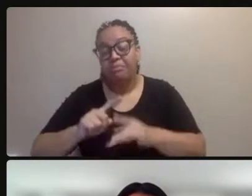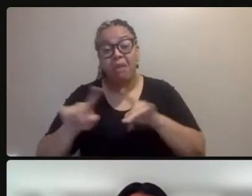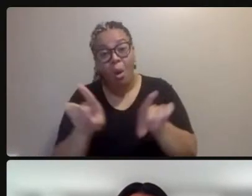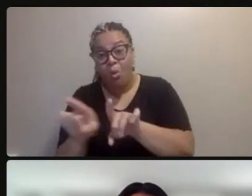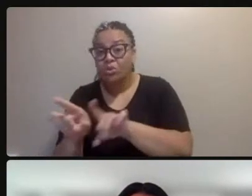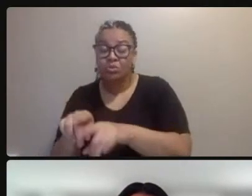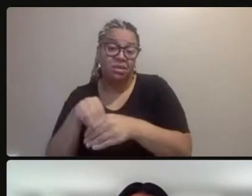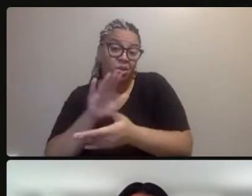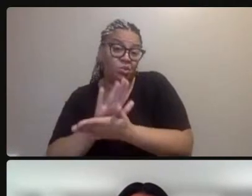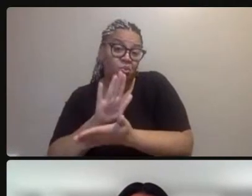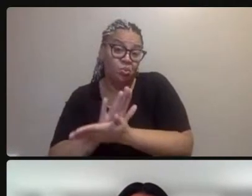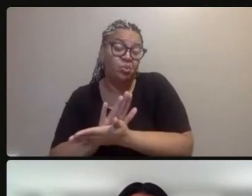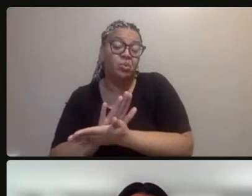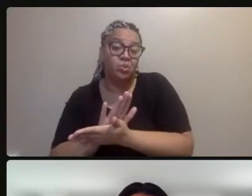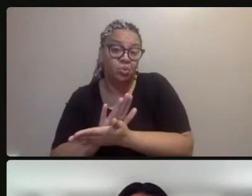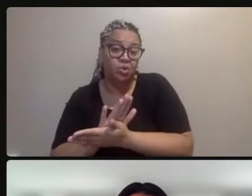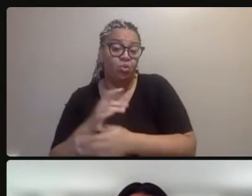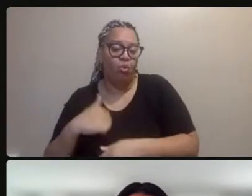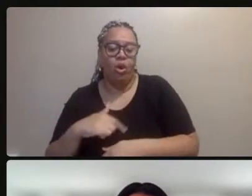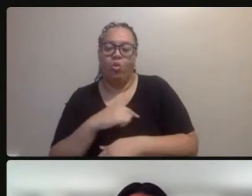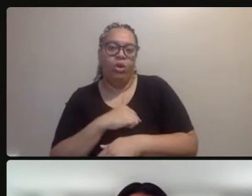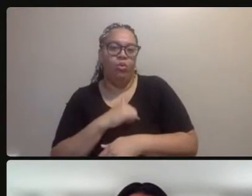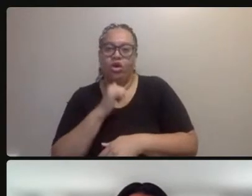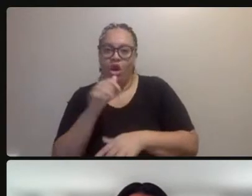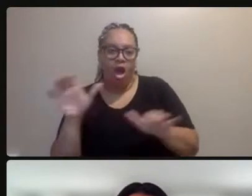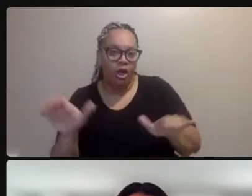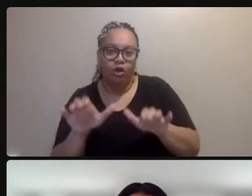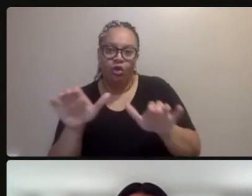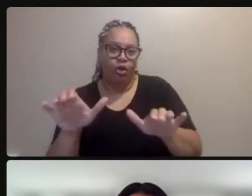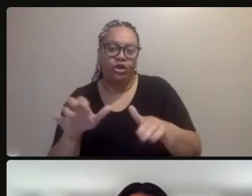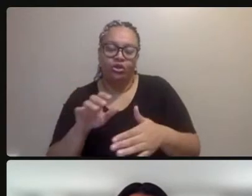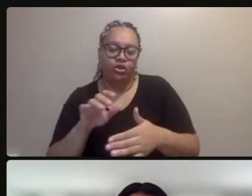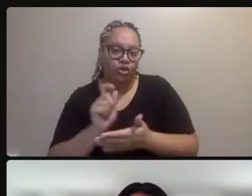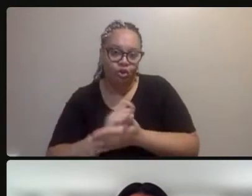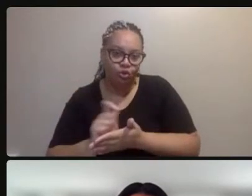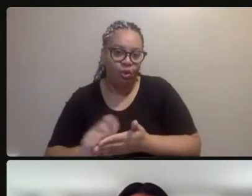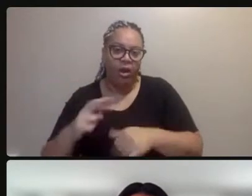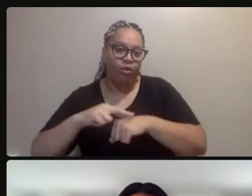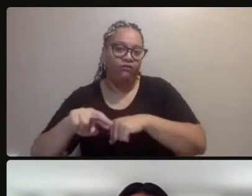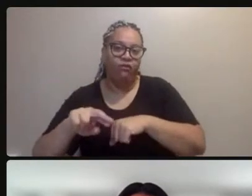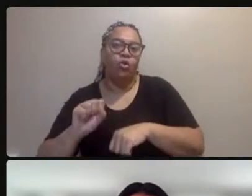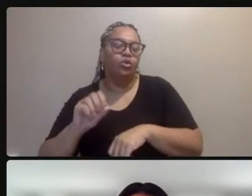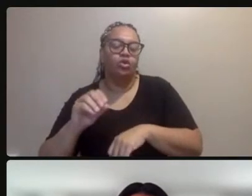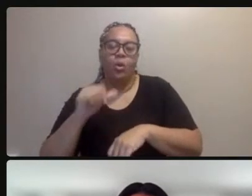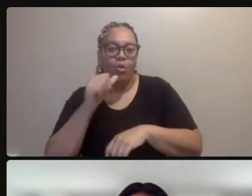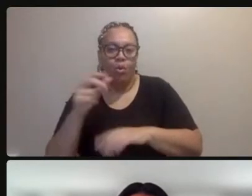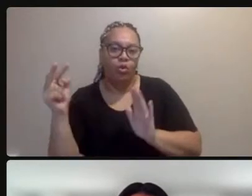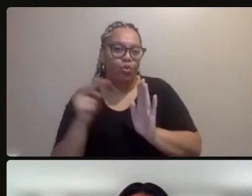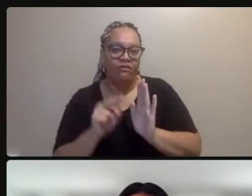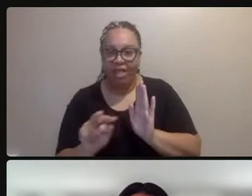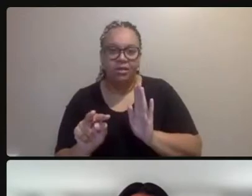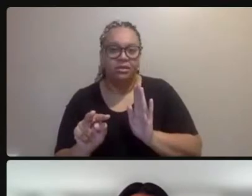ON AND NOT A LOT OF REFERRALS NEEDED TO BE WRITTEN.